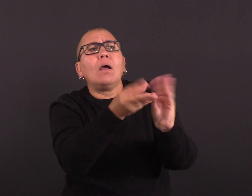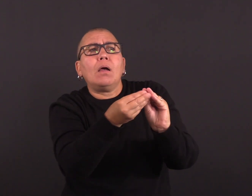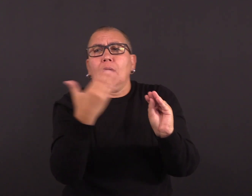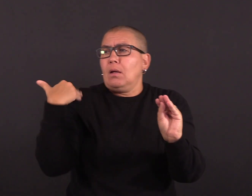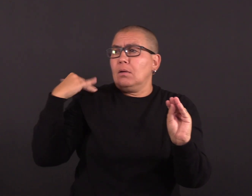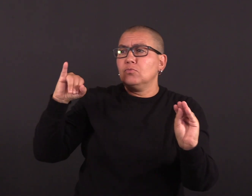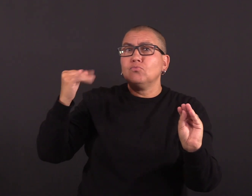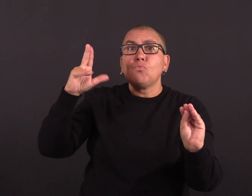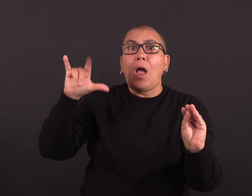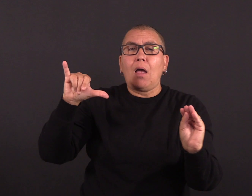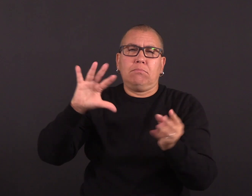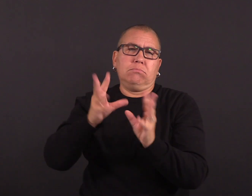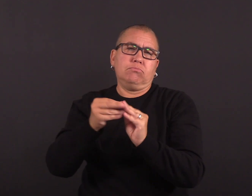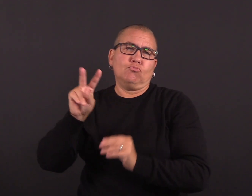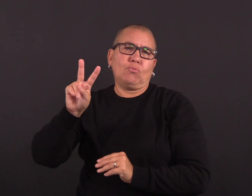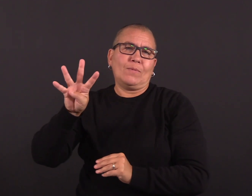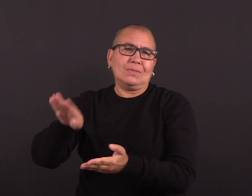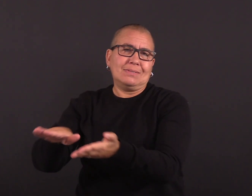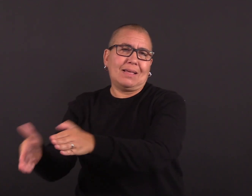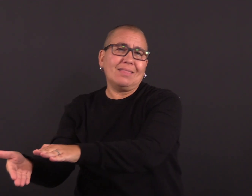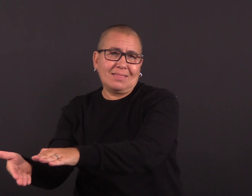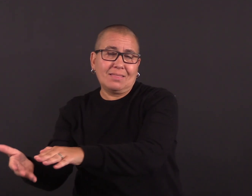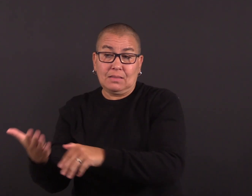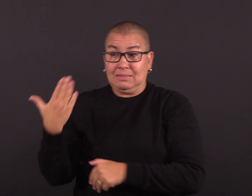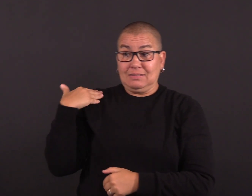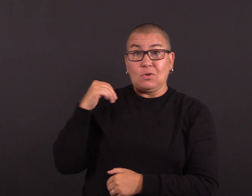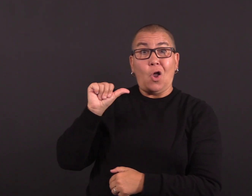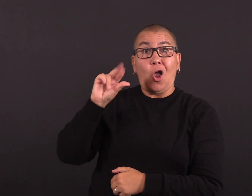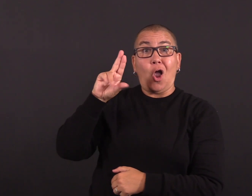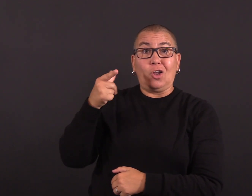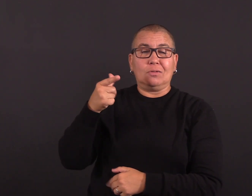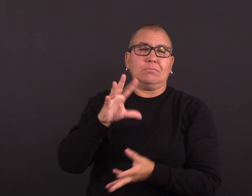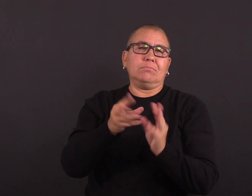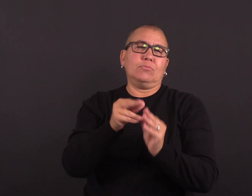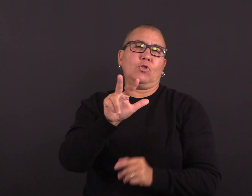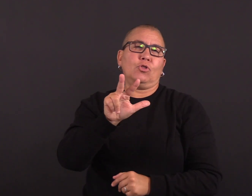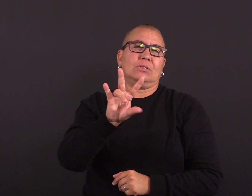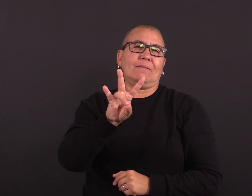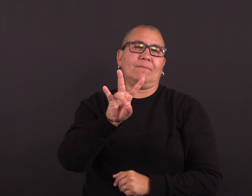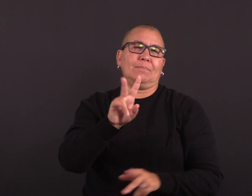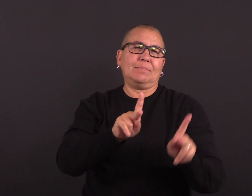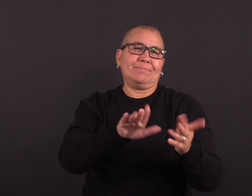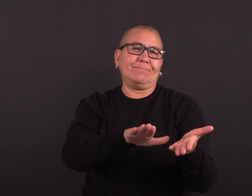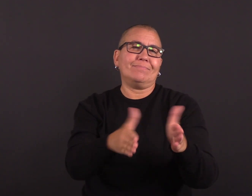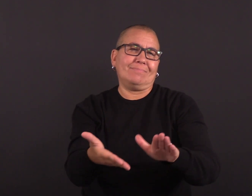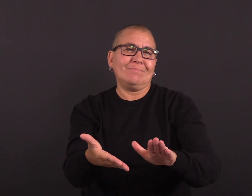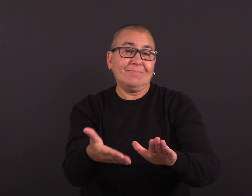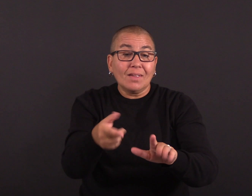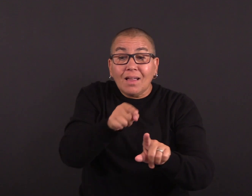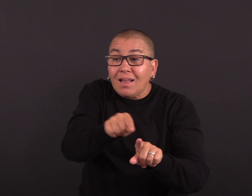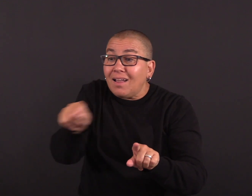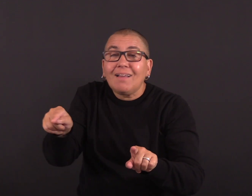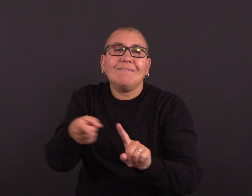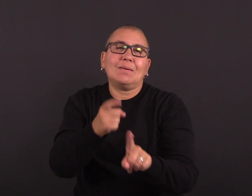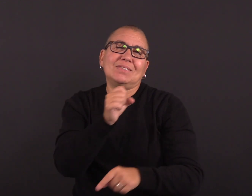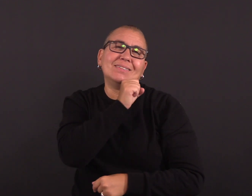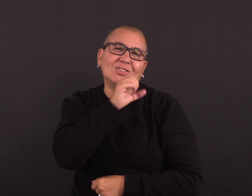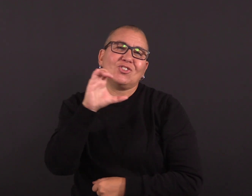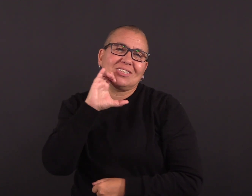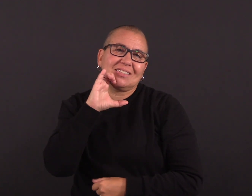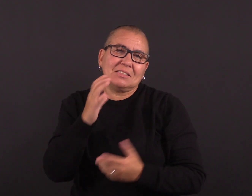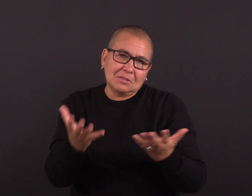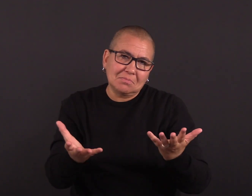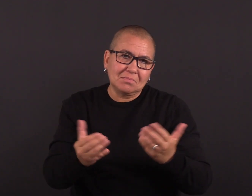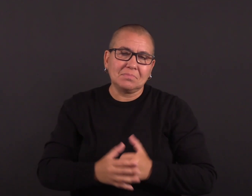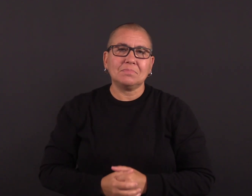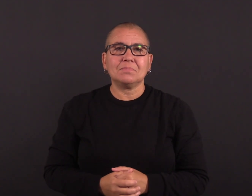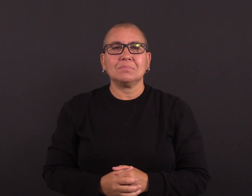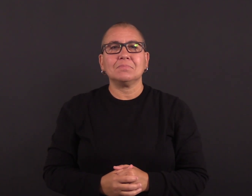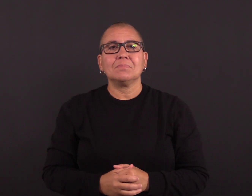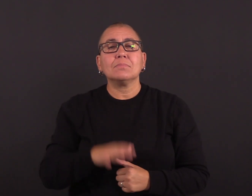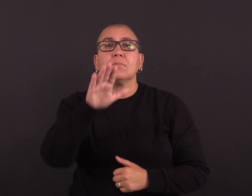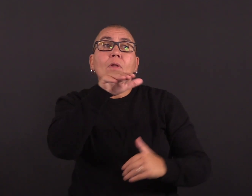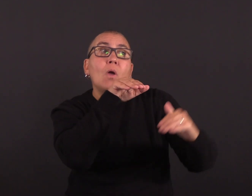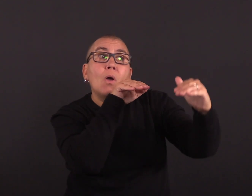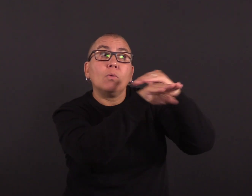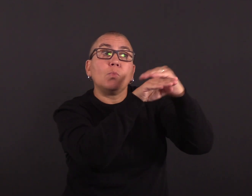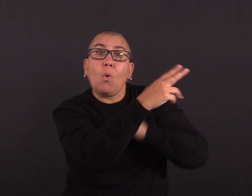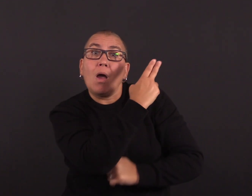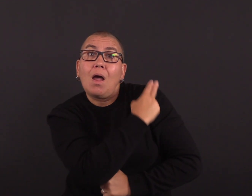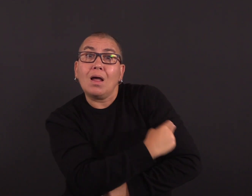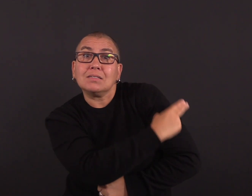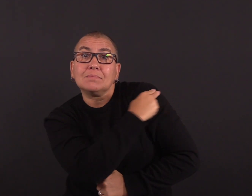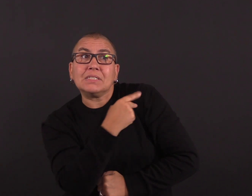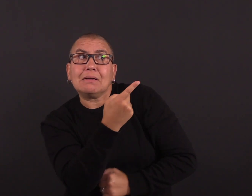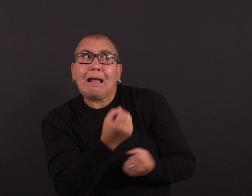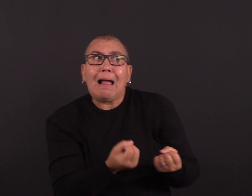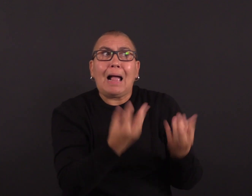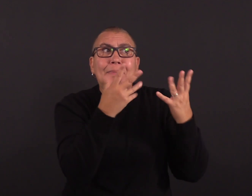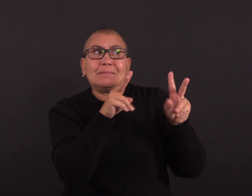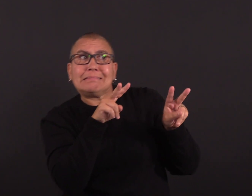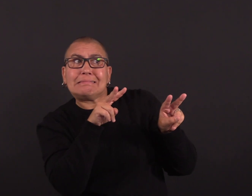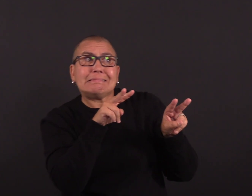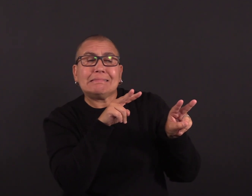hospitalizations in Minnesota reached a low of 41 on July 3 but increased to 171 on Sept. 5.